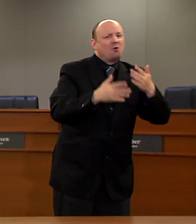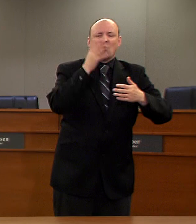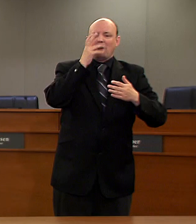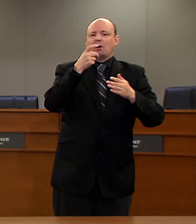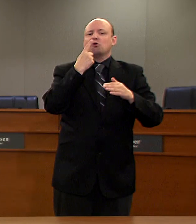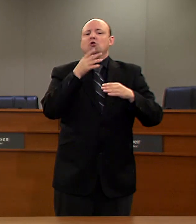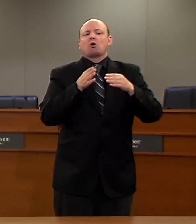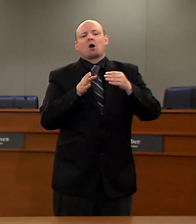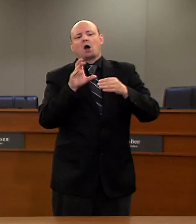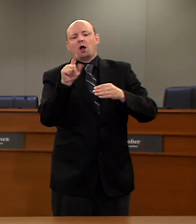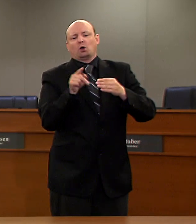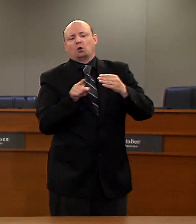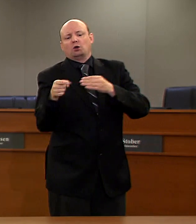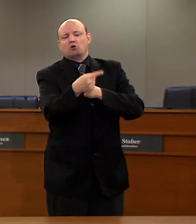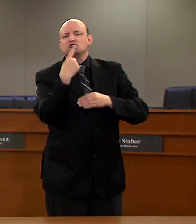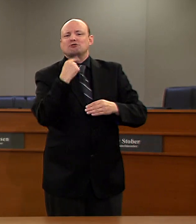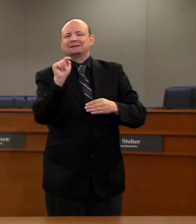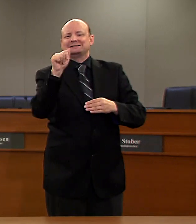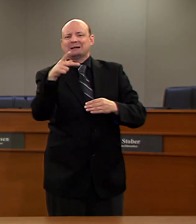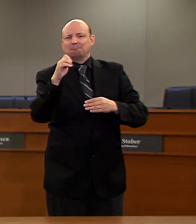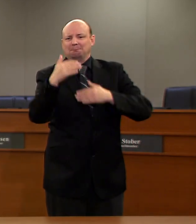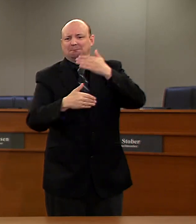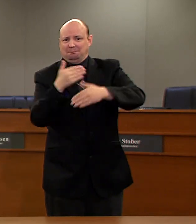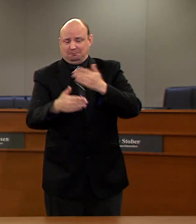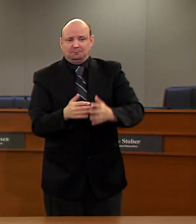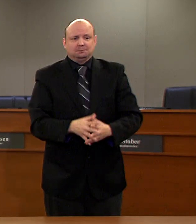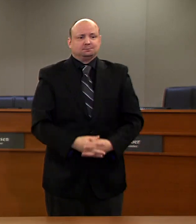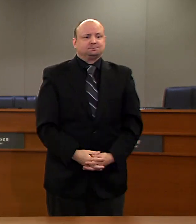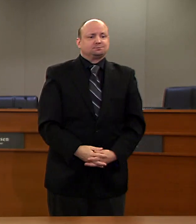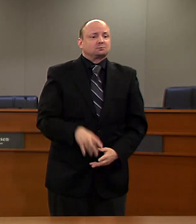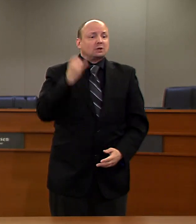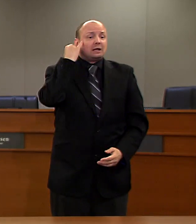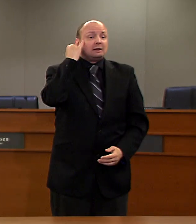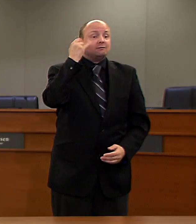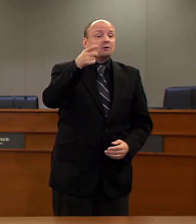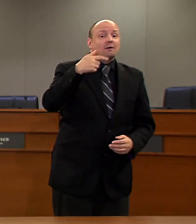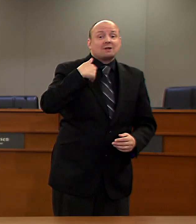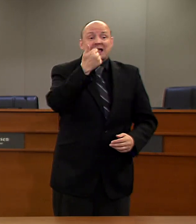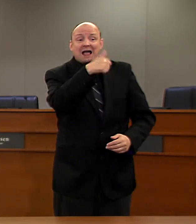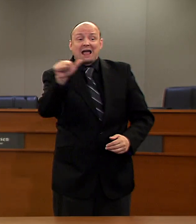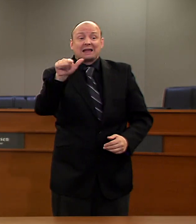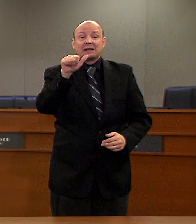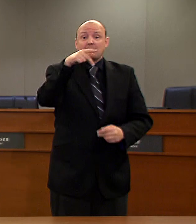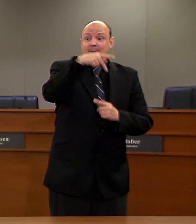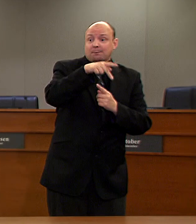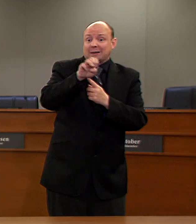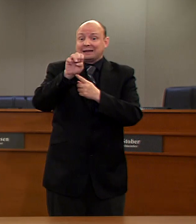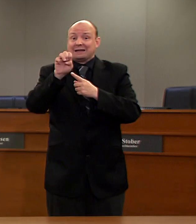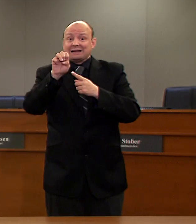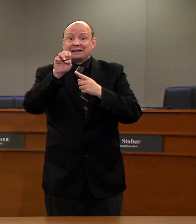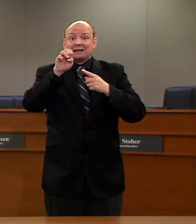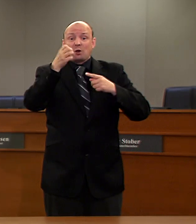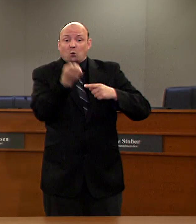If you can provide any of those PPE's on the list, then please email